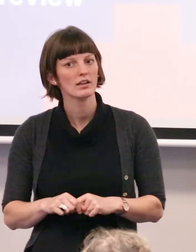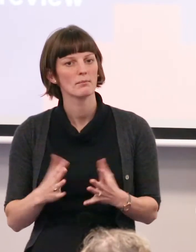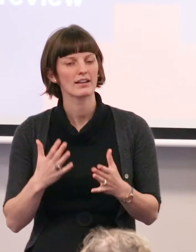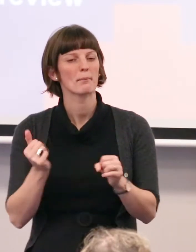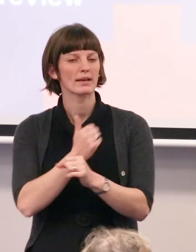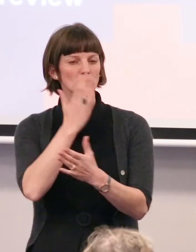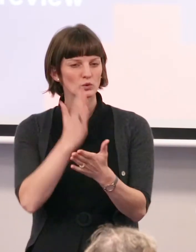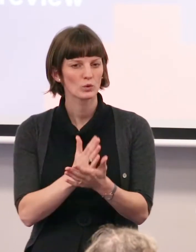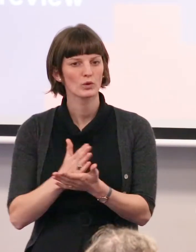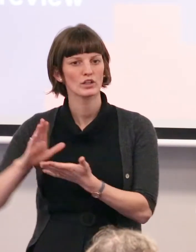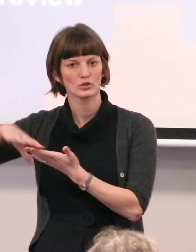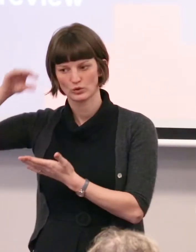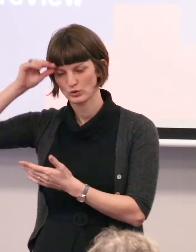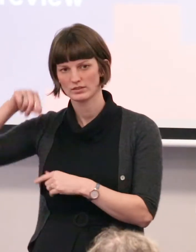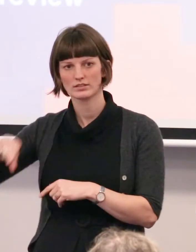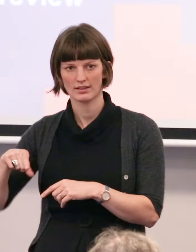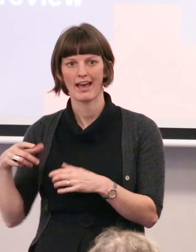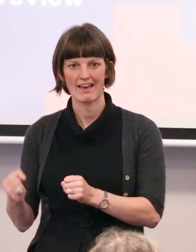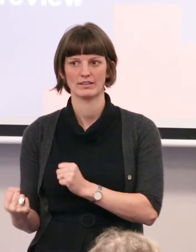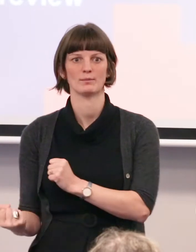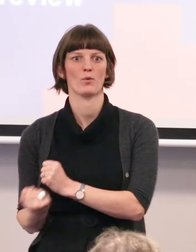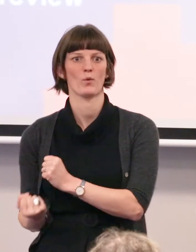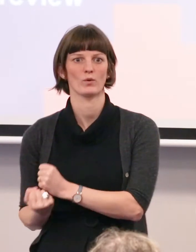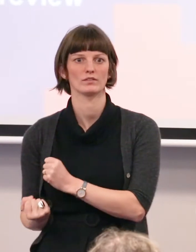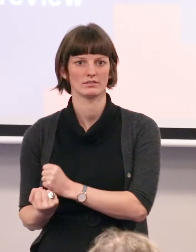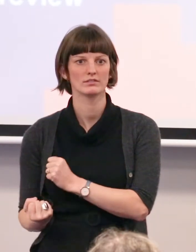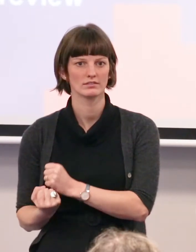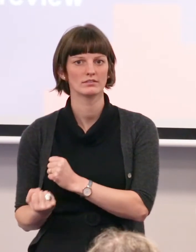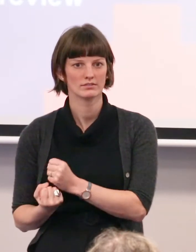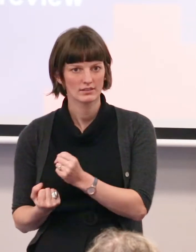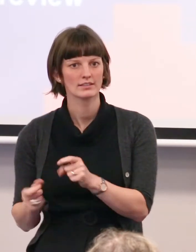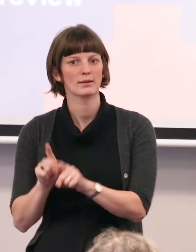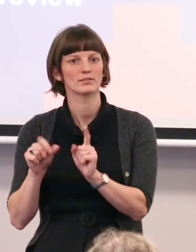that students feel very, very supported in the process of talking around their